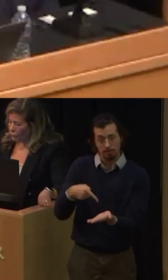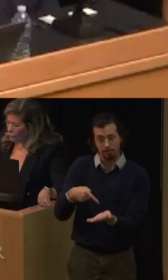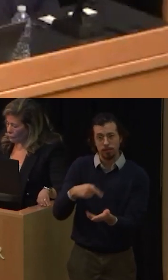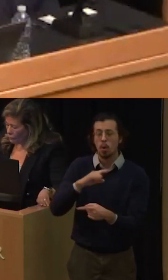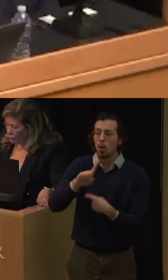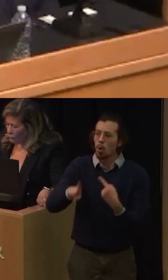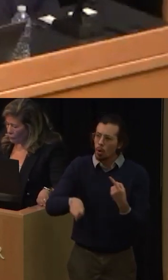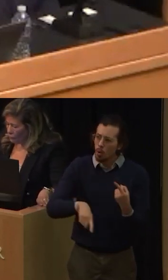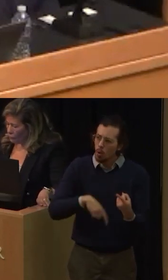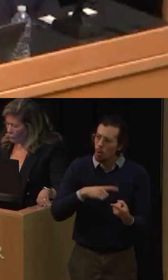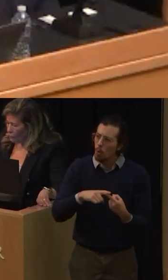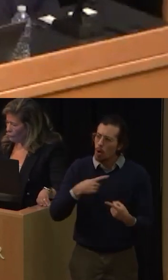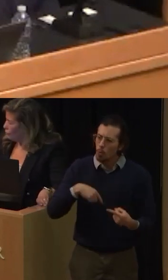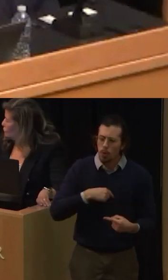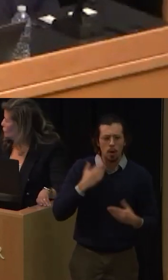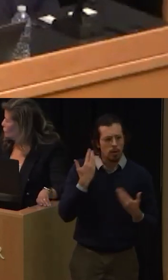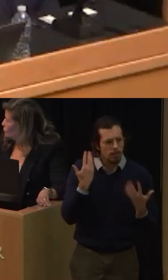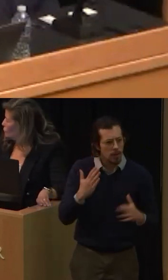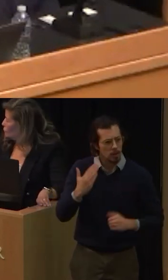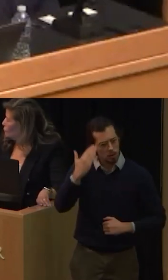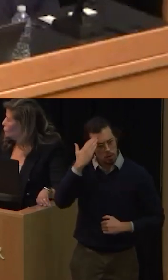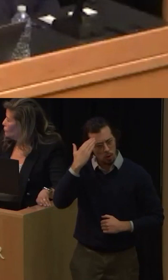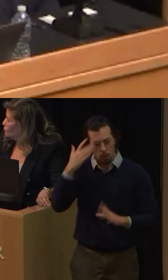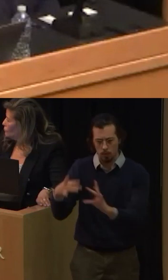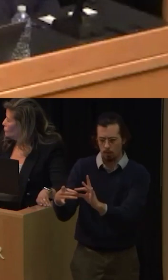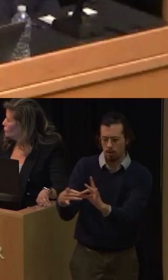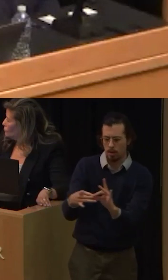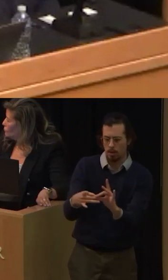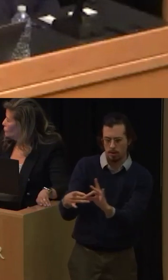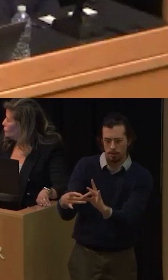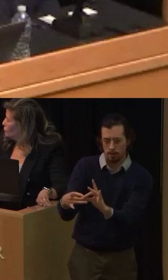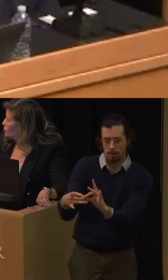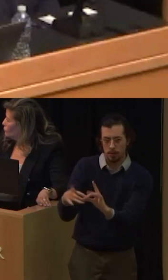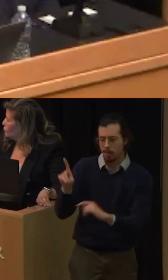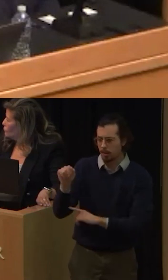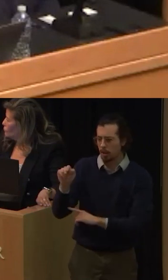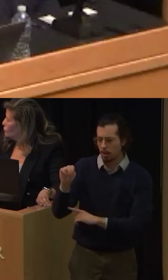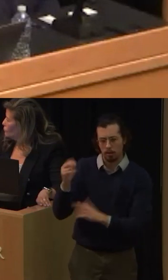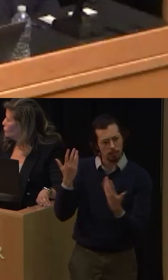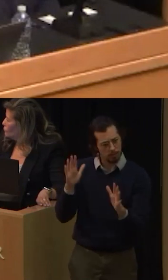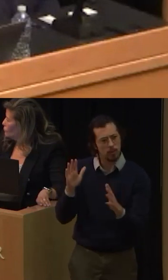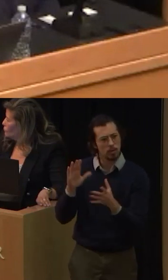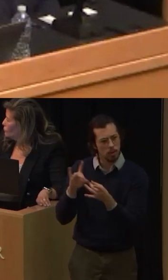when we are all acutely aware of the relationship that Dana pointed out at the outset of this.